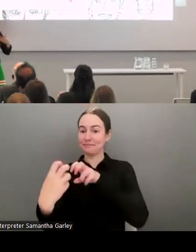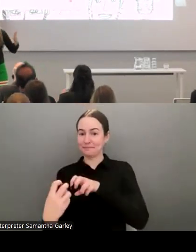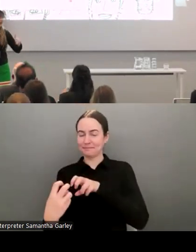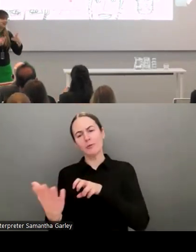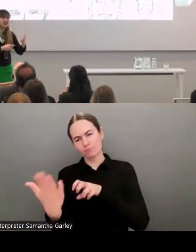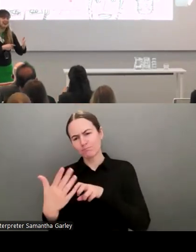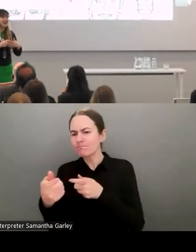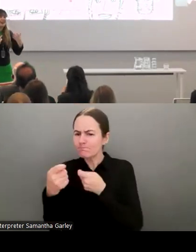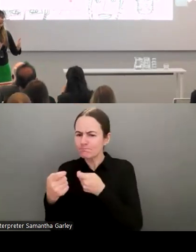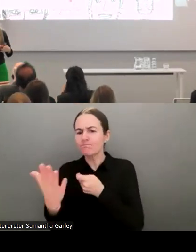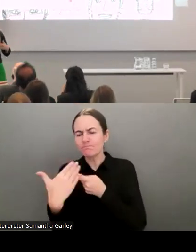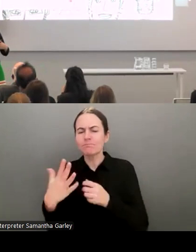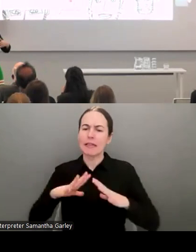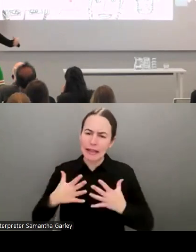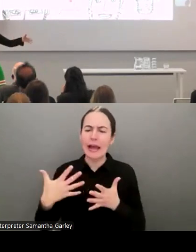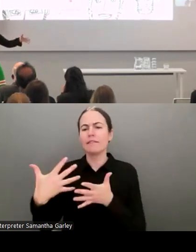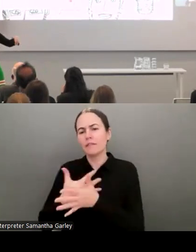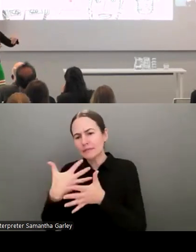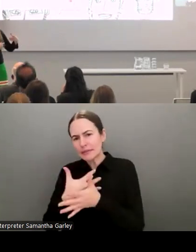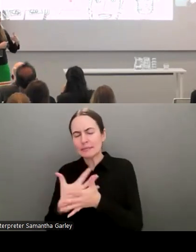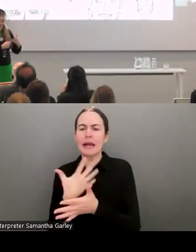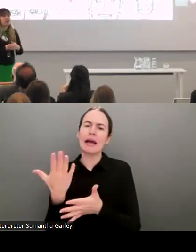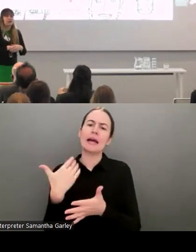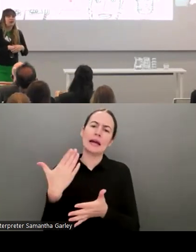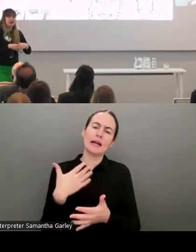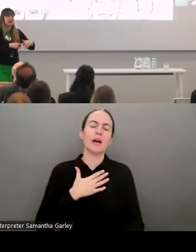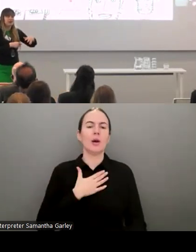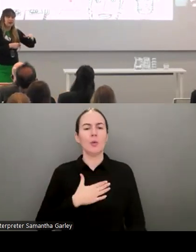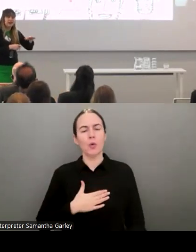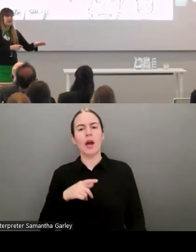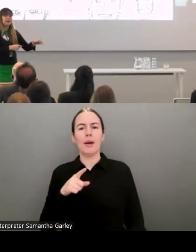Please let us put you up on this, traditional medical table,